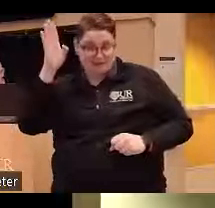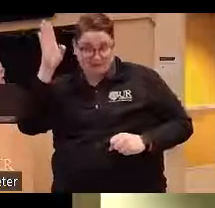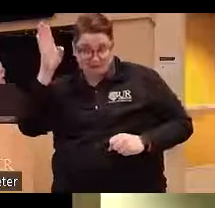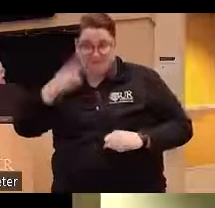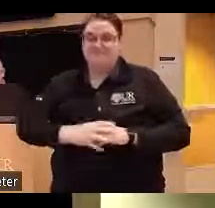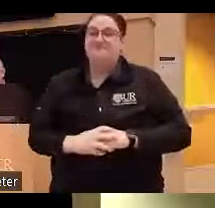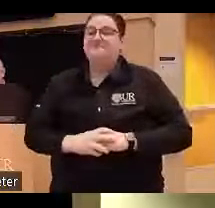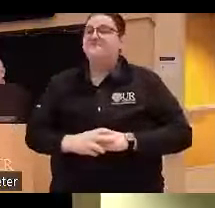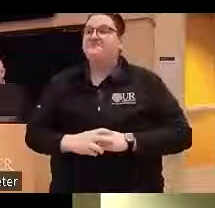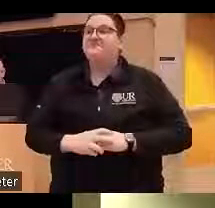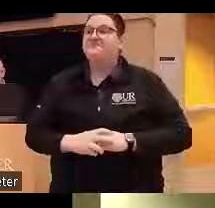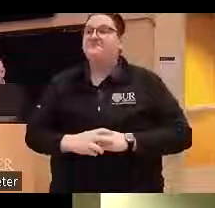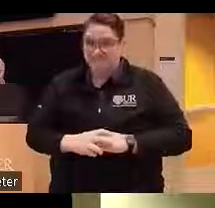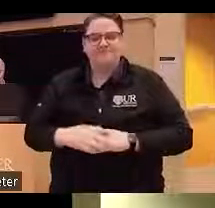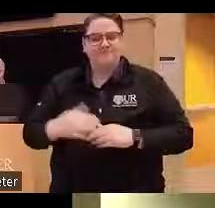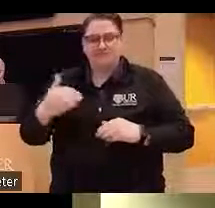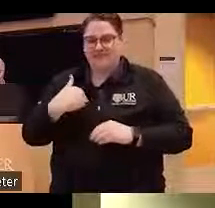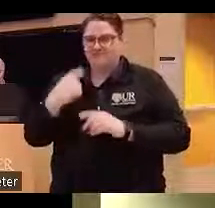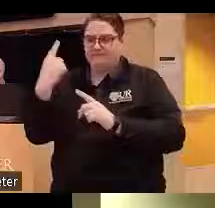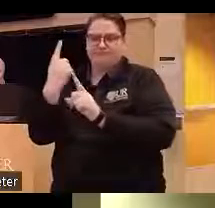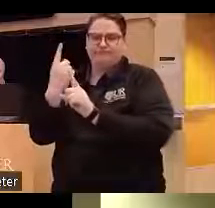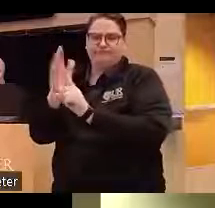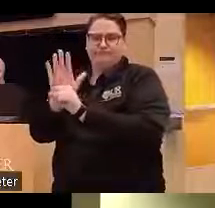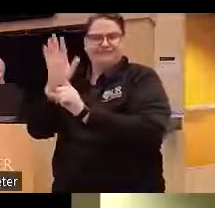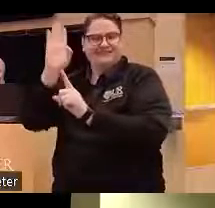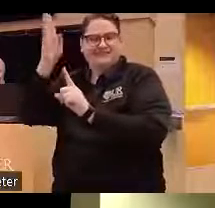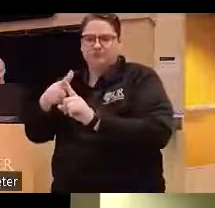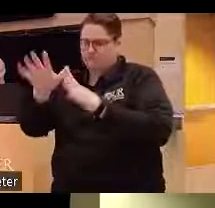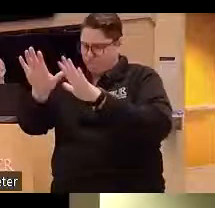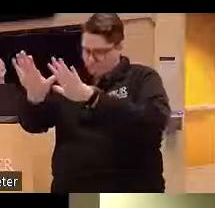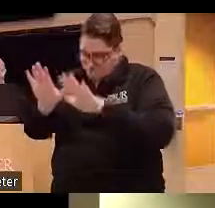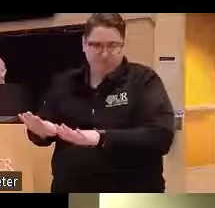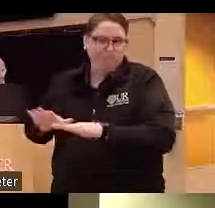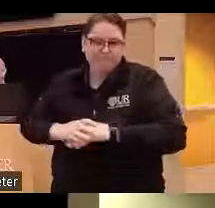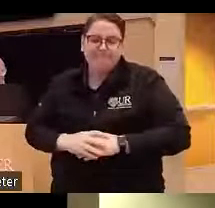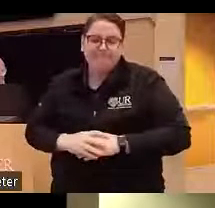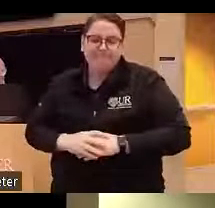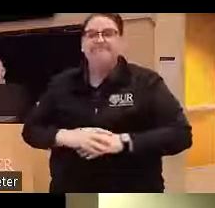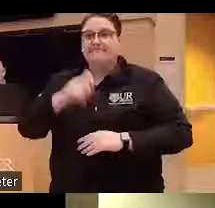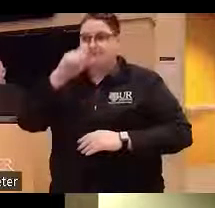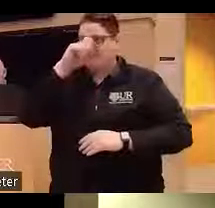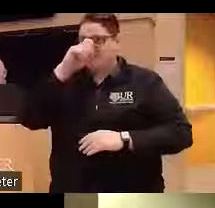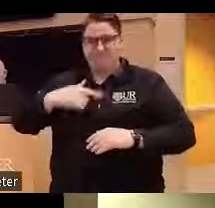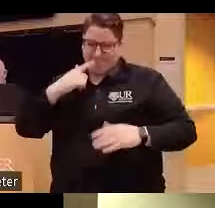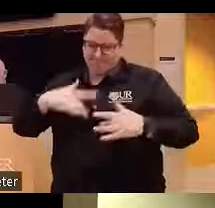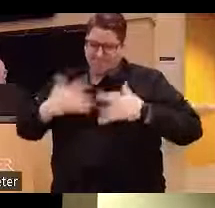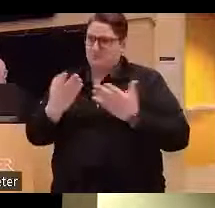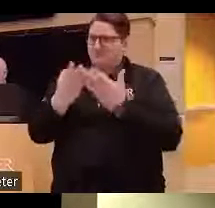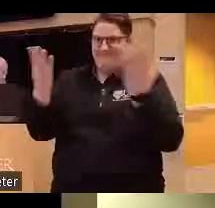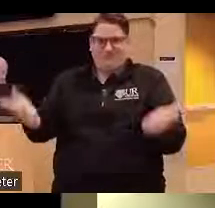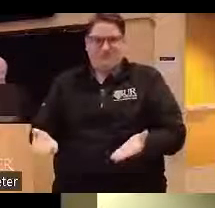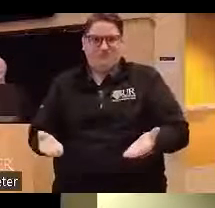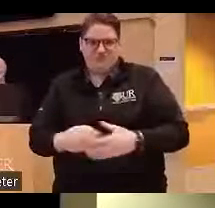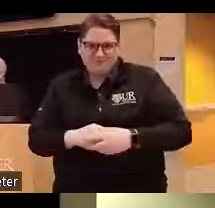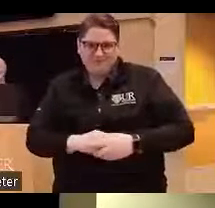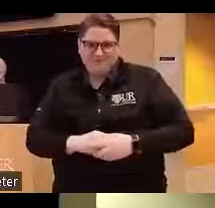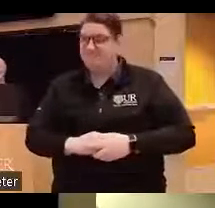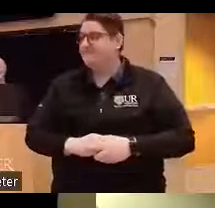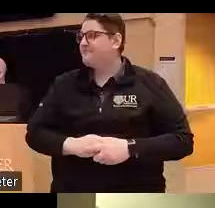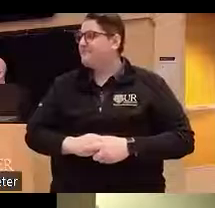um we have an excellent uh speaker and uh I'm glad you're all here I want to say a few words